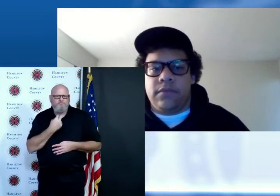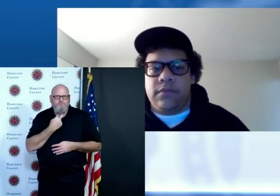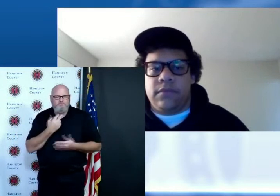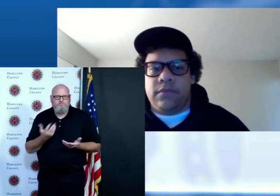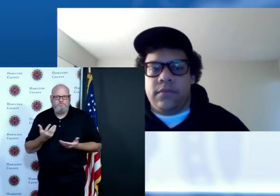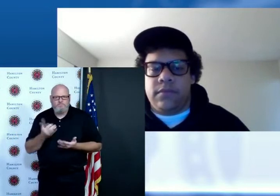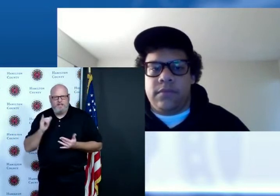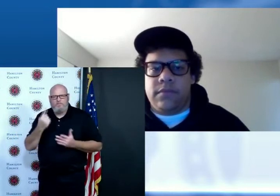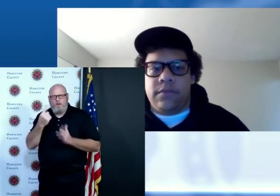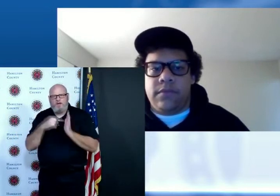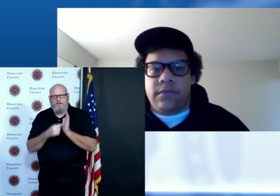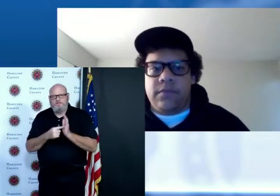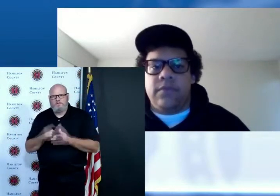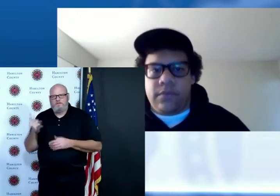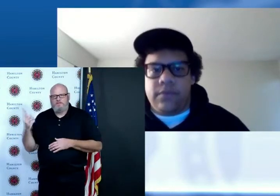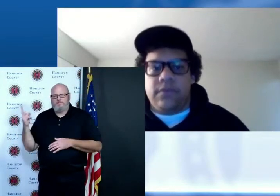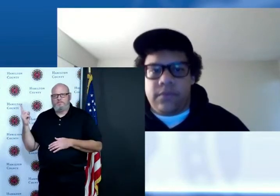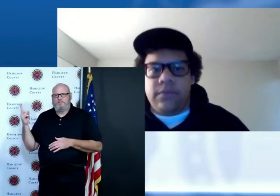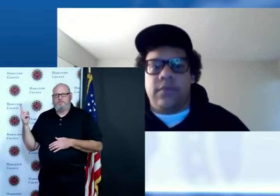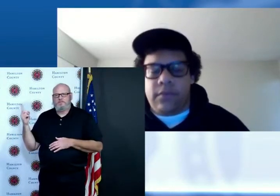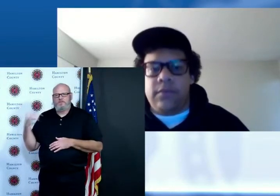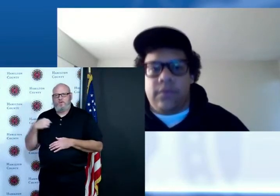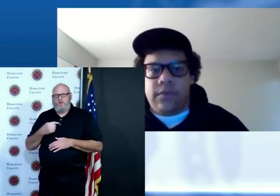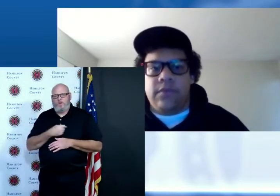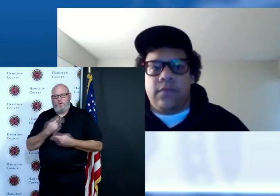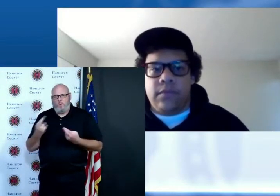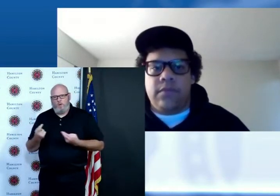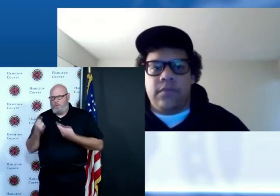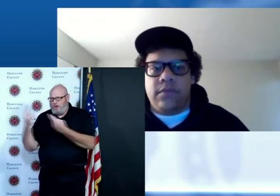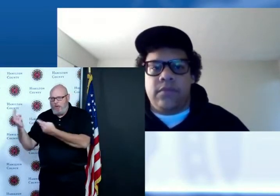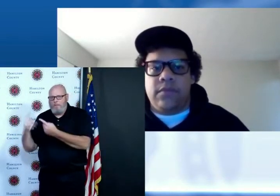is recommending that to the Board and then working with our counterparts but